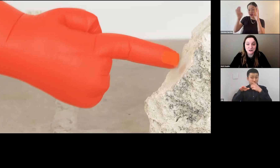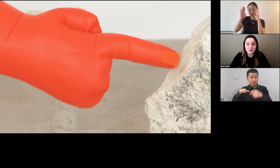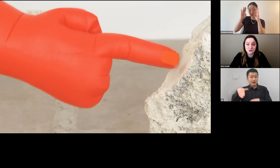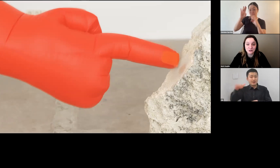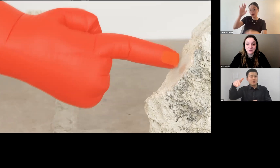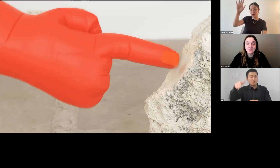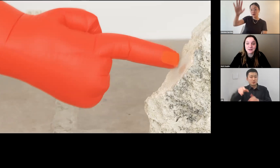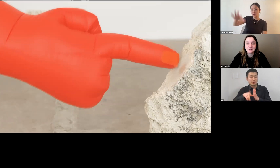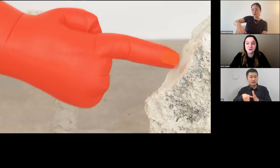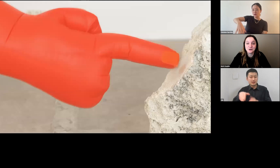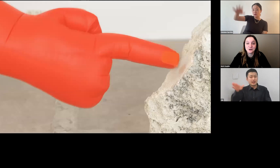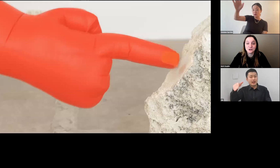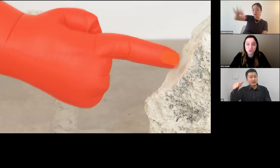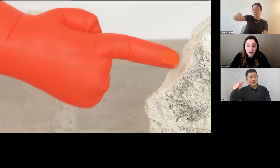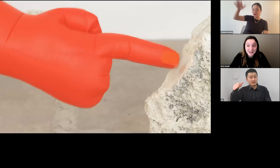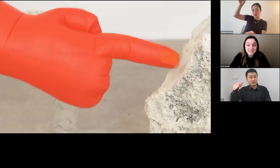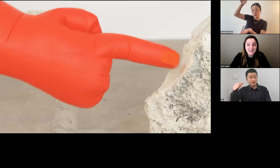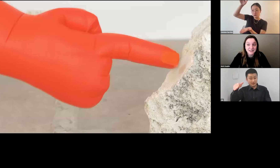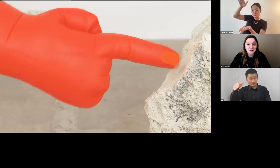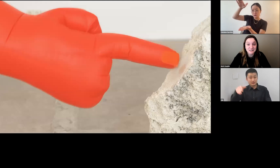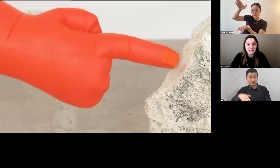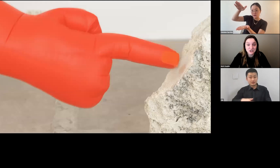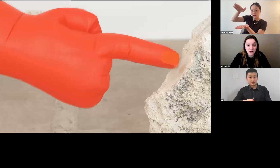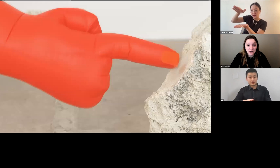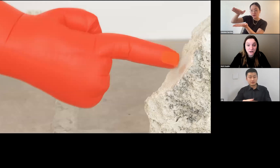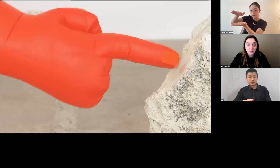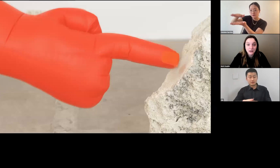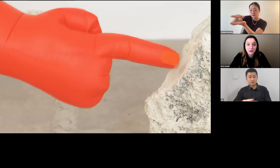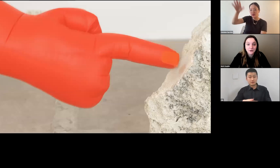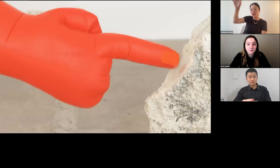usually because you're trying to get their attention.